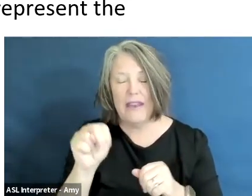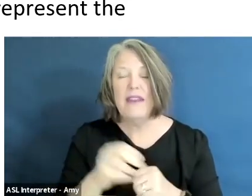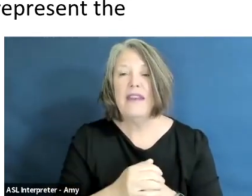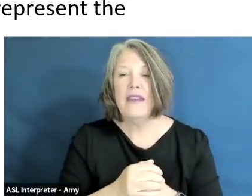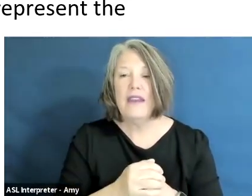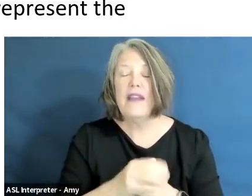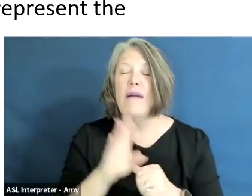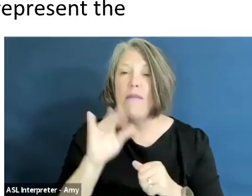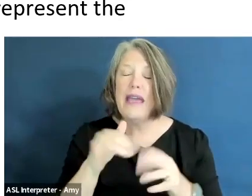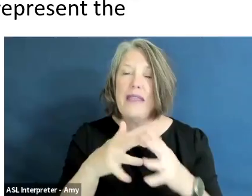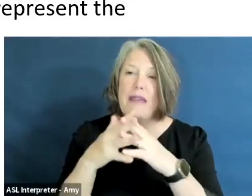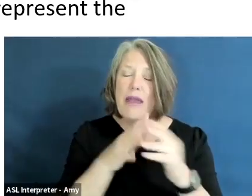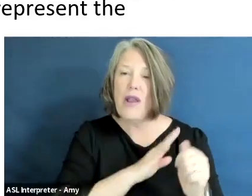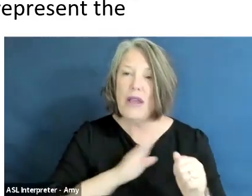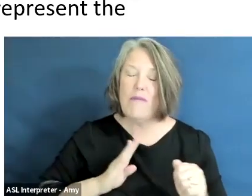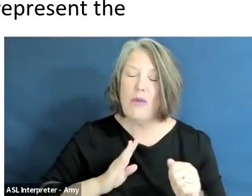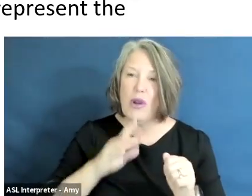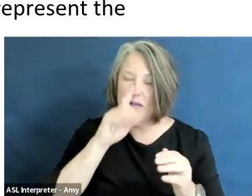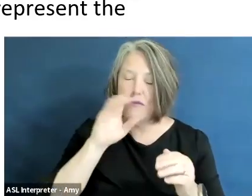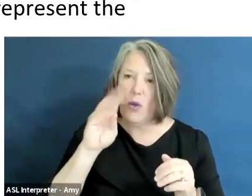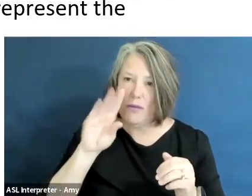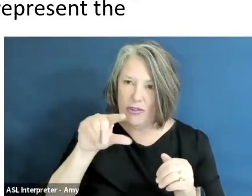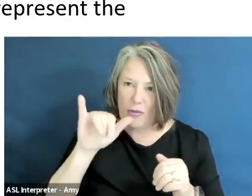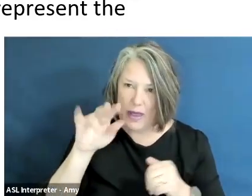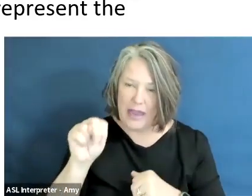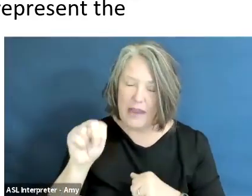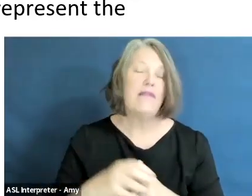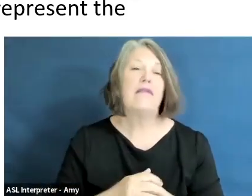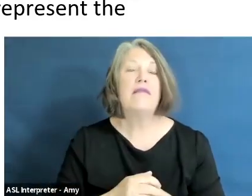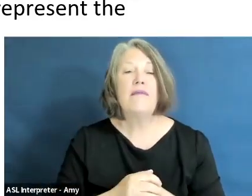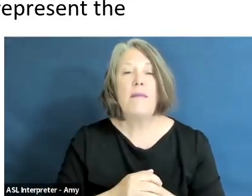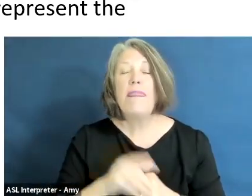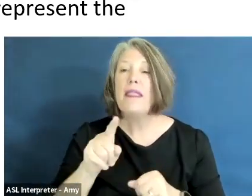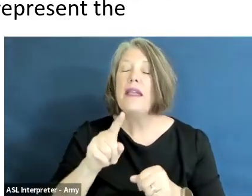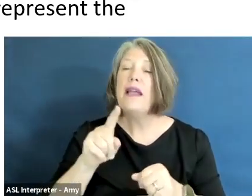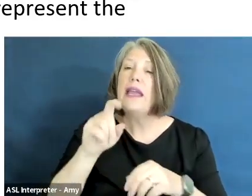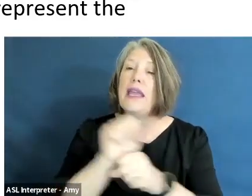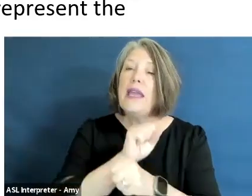the American Board of Obstetrics and Gynecology. He practices at University of